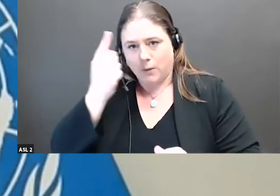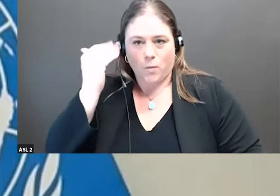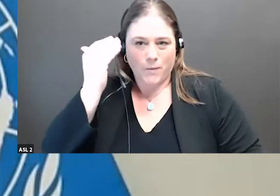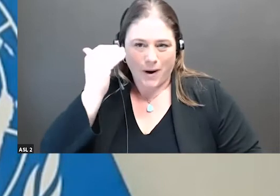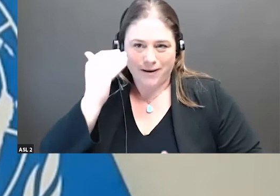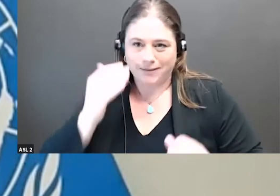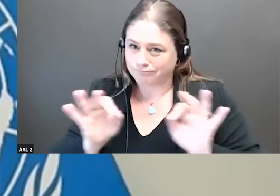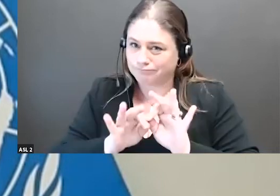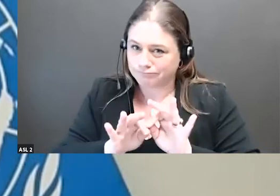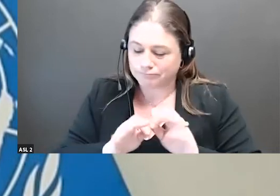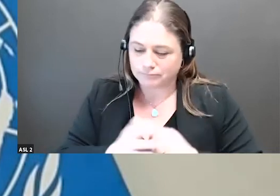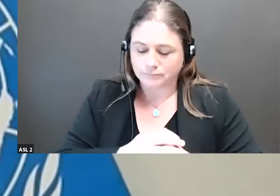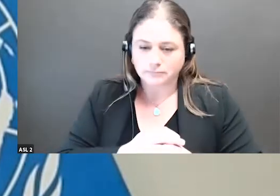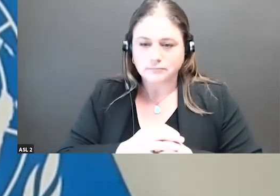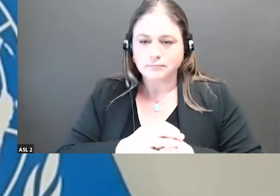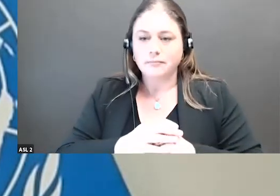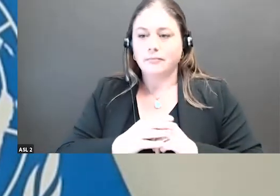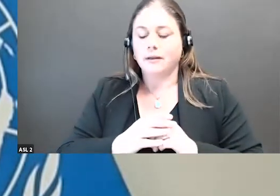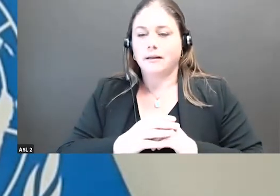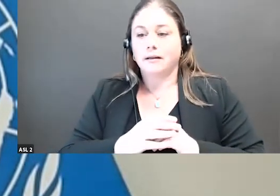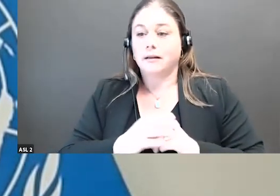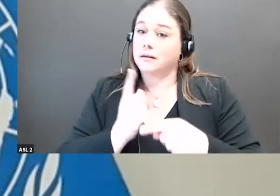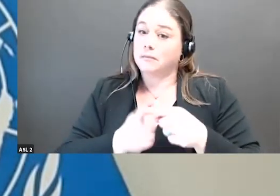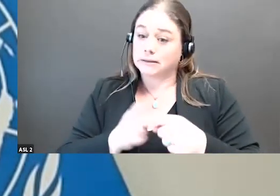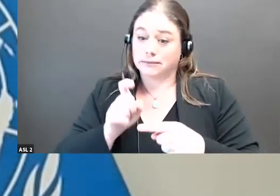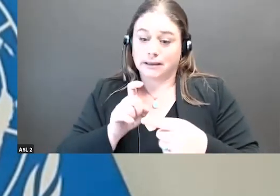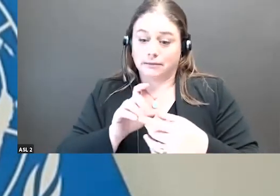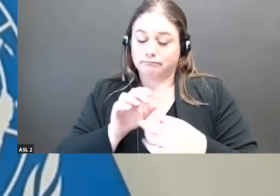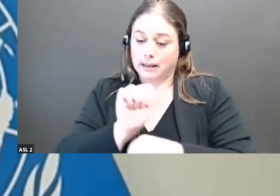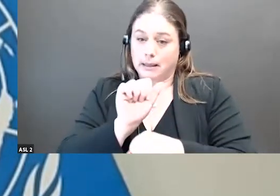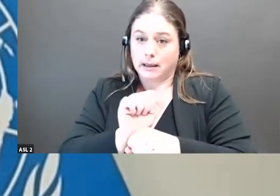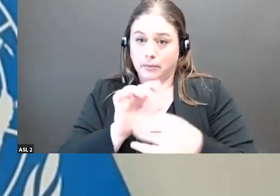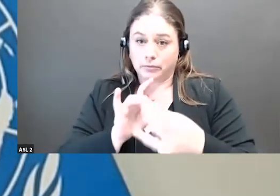society buy-in is a labour employer collaboration, and I'm pleased to see that your conference